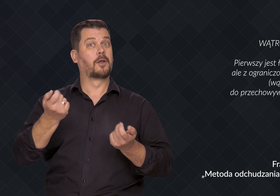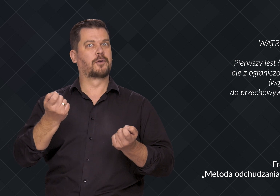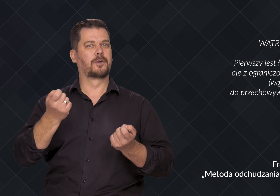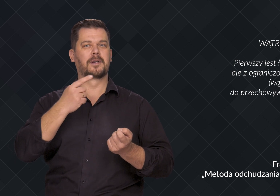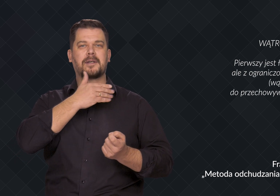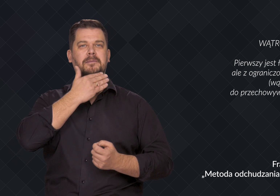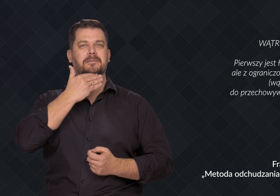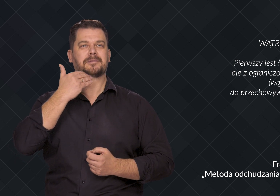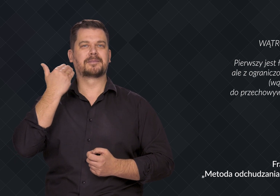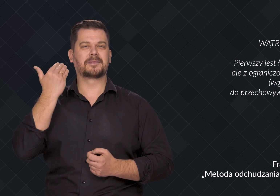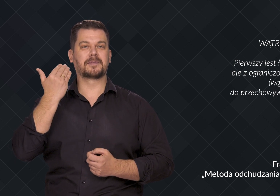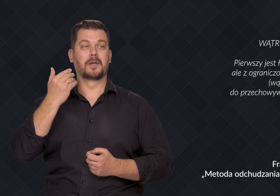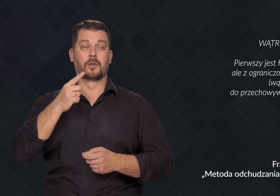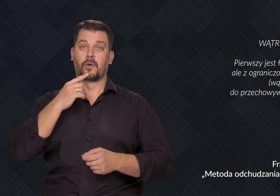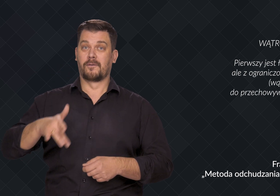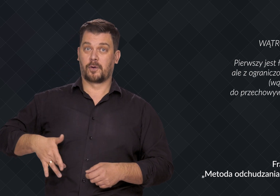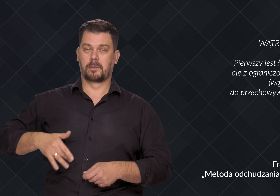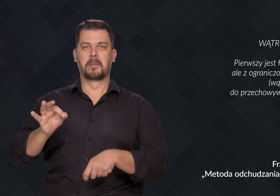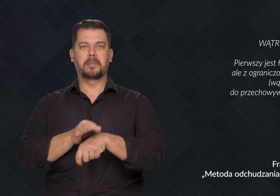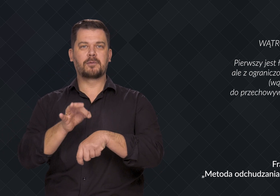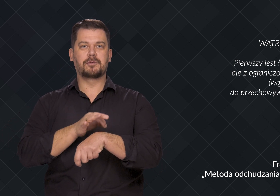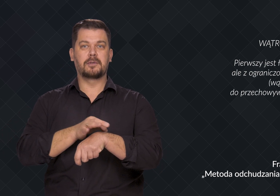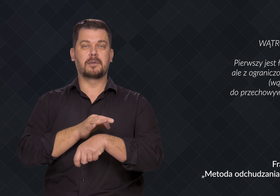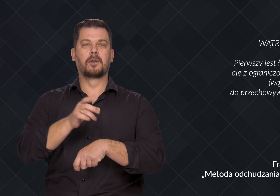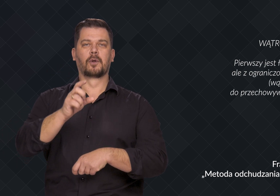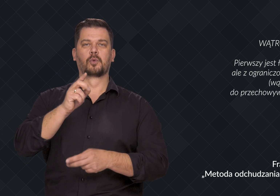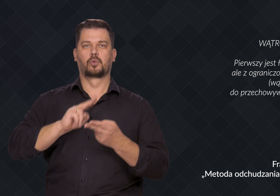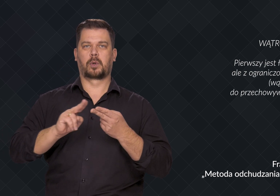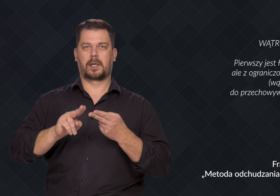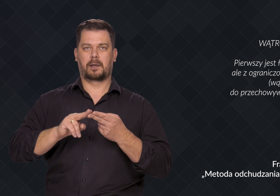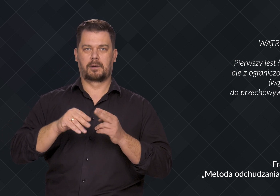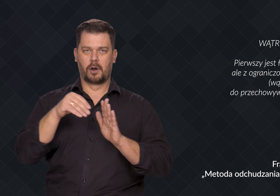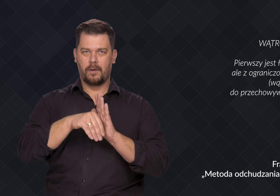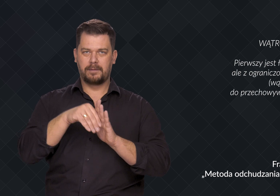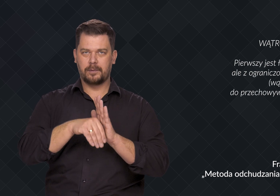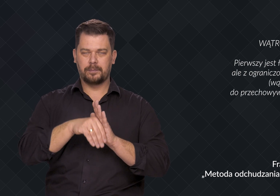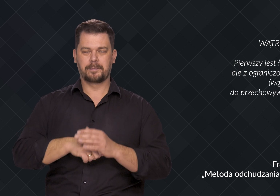but with limited space (liver and muscles) for storing glycogen.